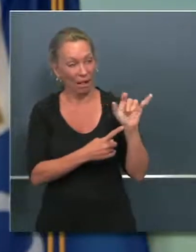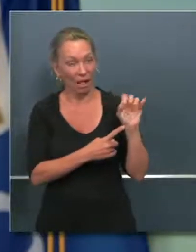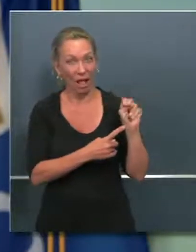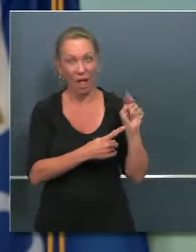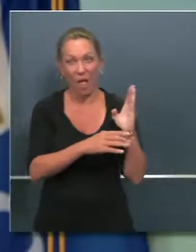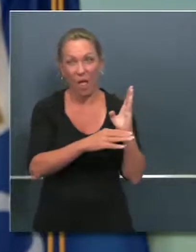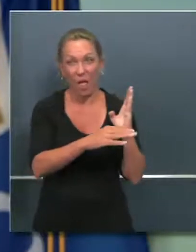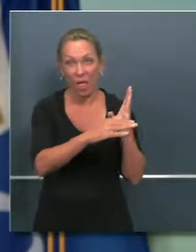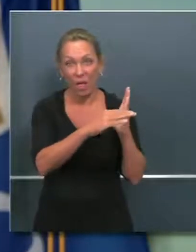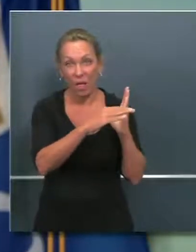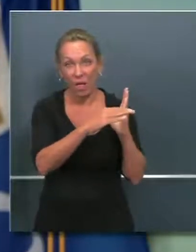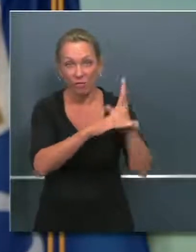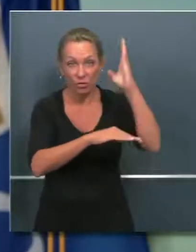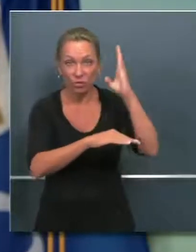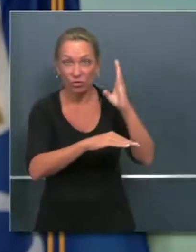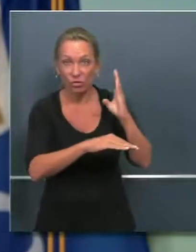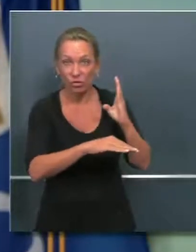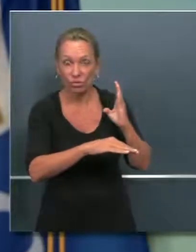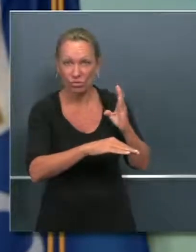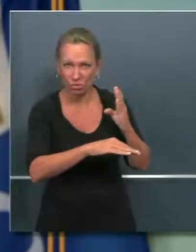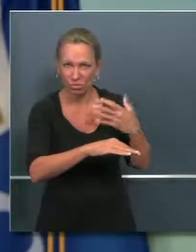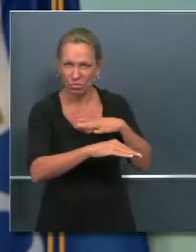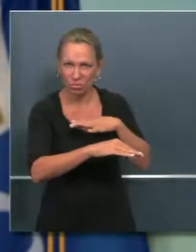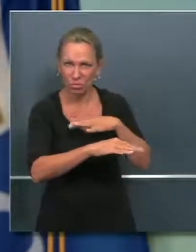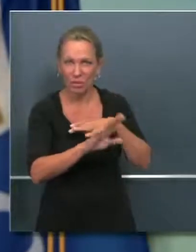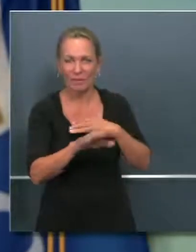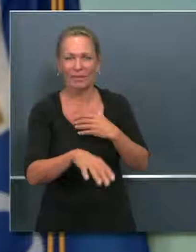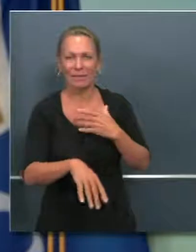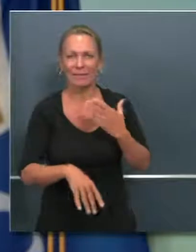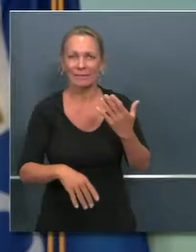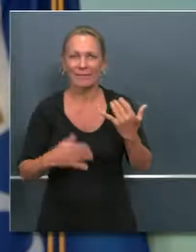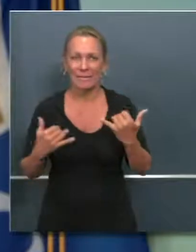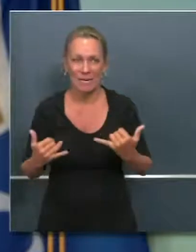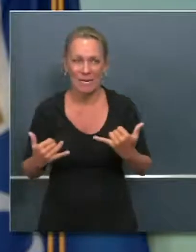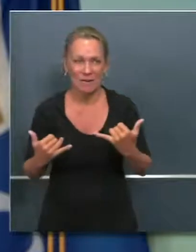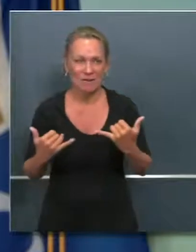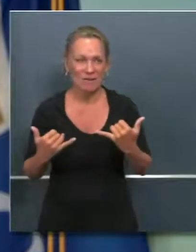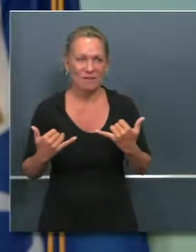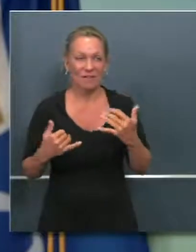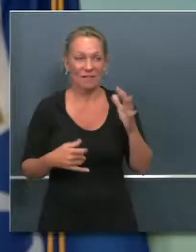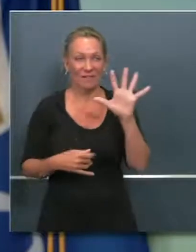billion dollar shortfall and also deals with reality as you correctly state sixteen point